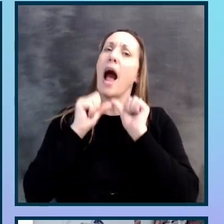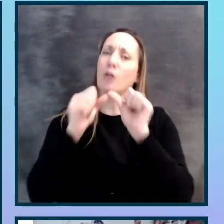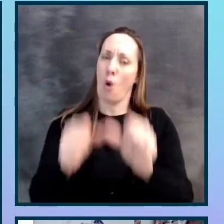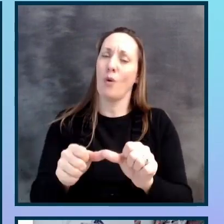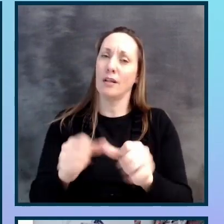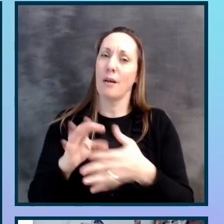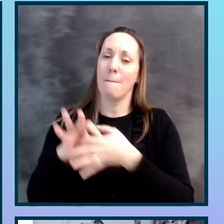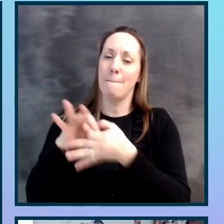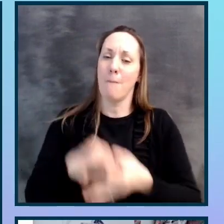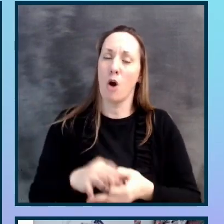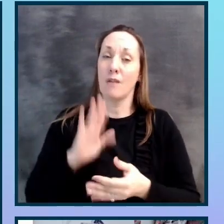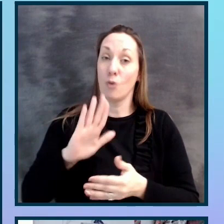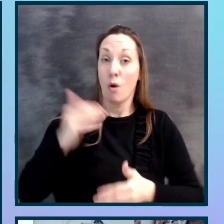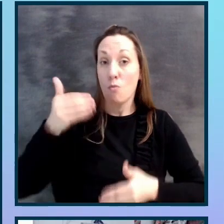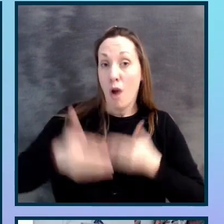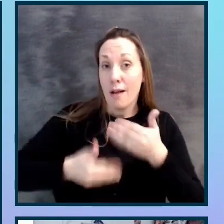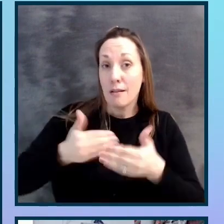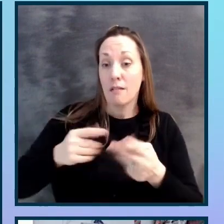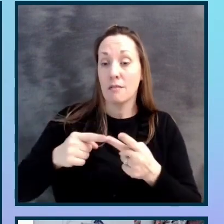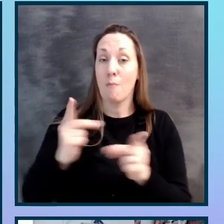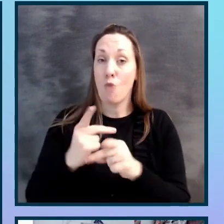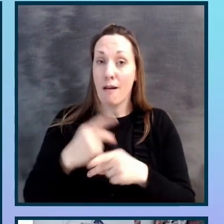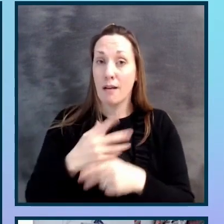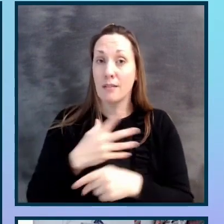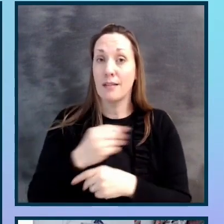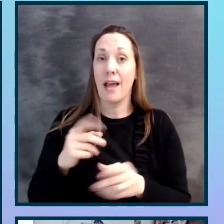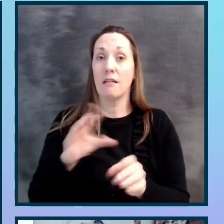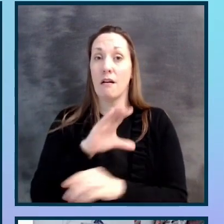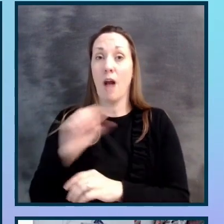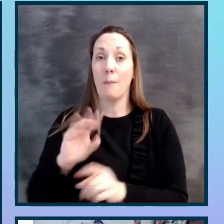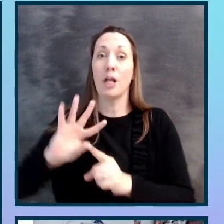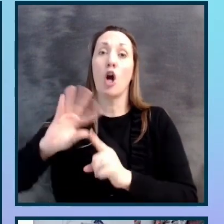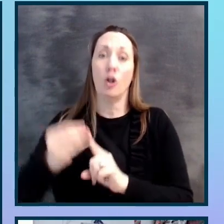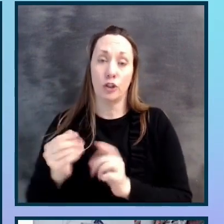of your process, products, and company culture.